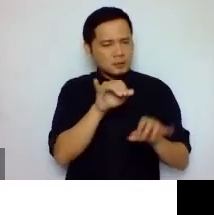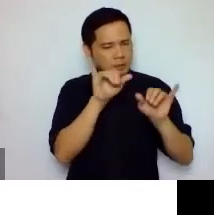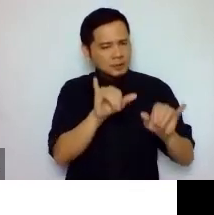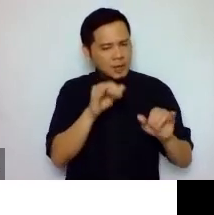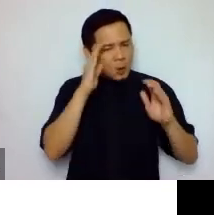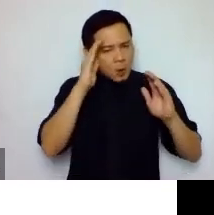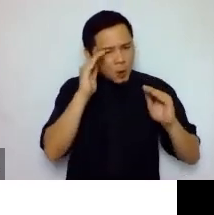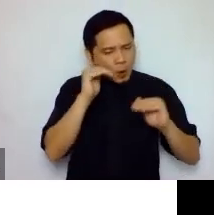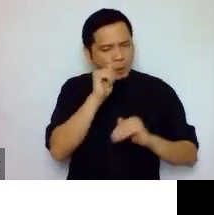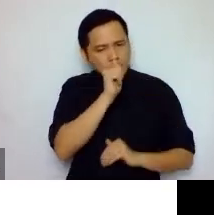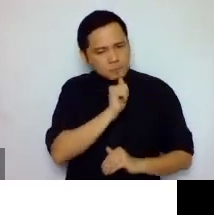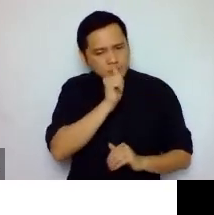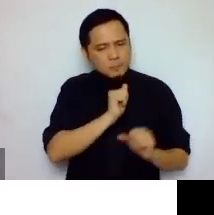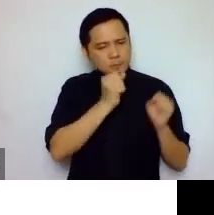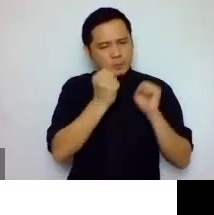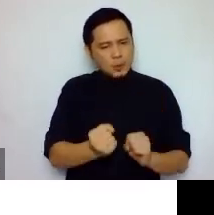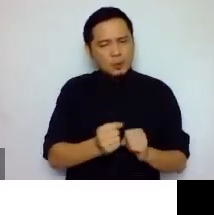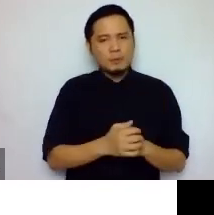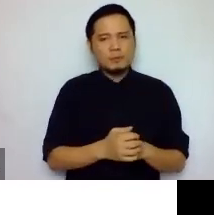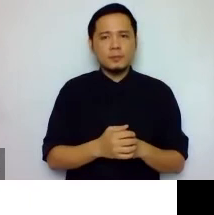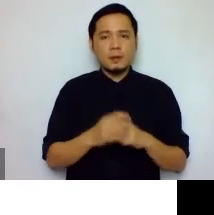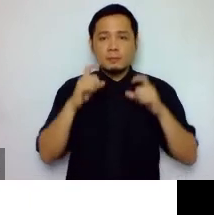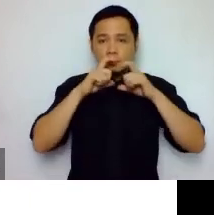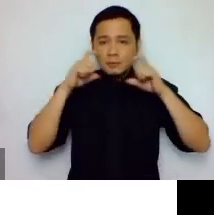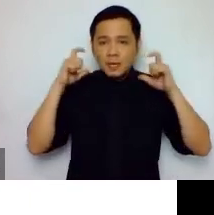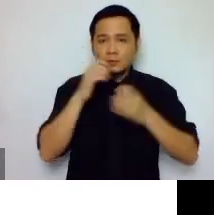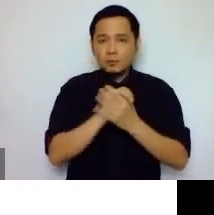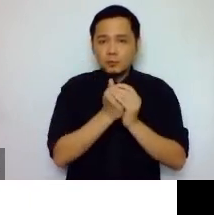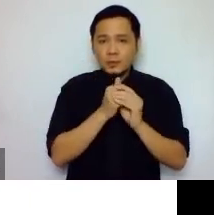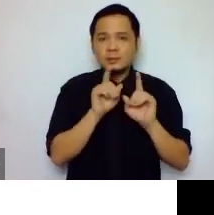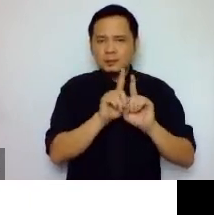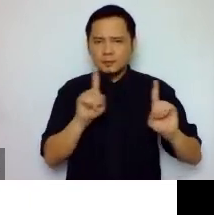We still need to use masks, wash hands, and of course to get vaccinated.